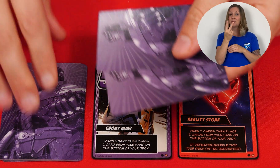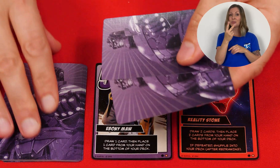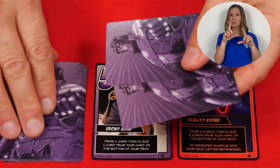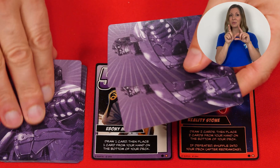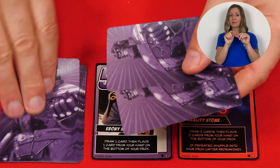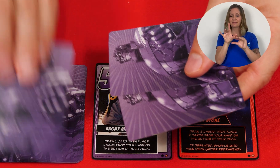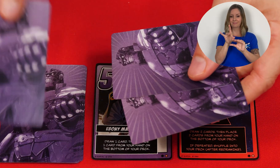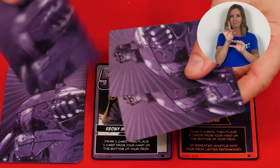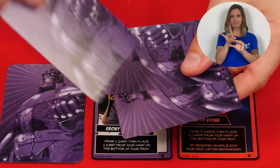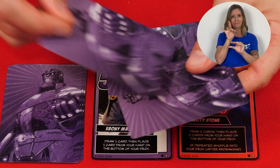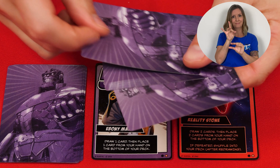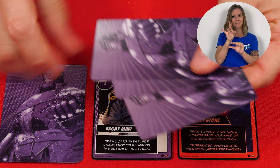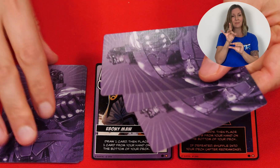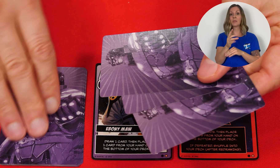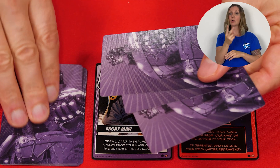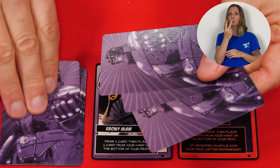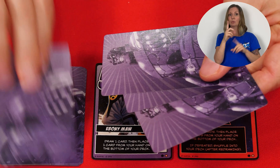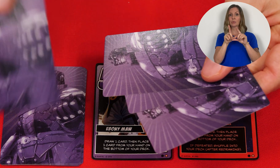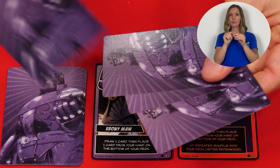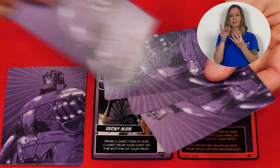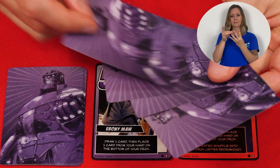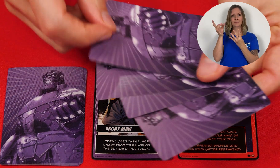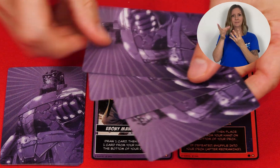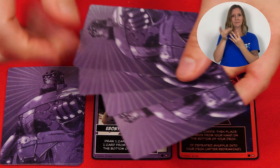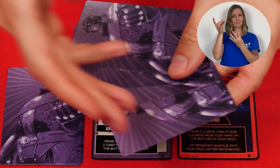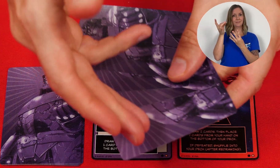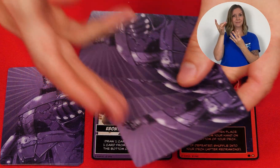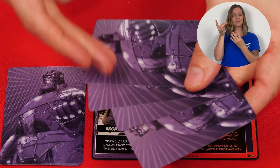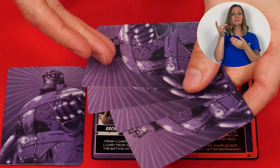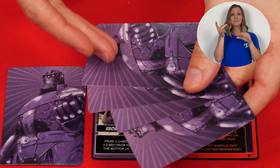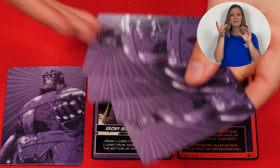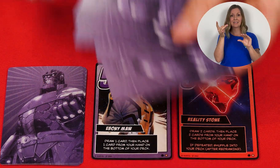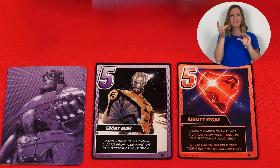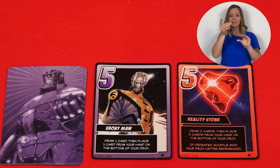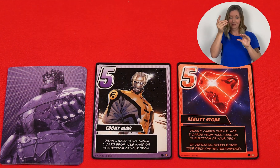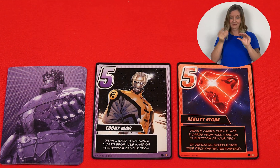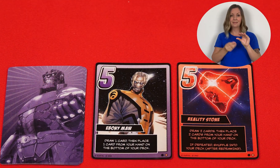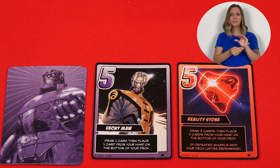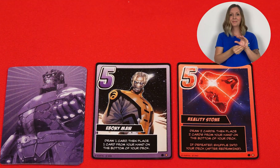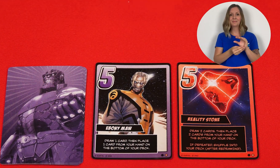Stone, instead they draw 2 cards from this deck and then pick any 2 cards in their hand,